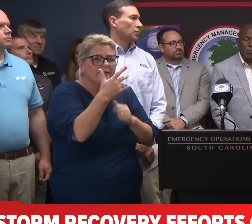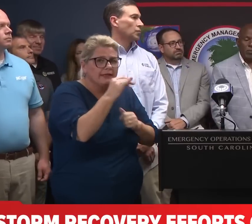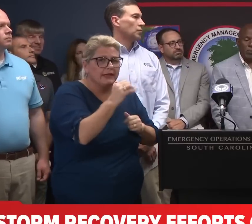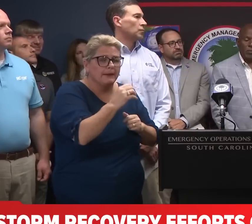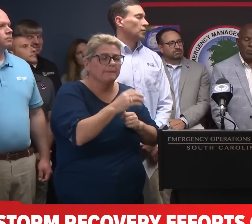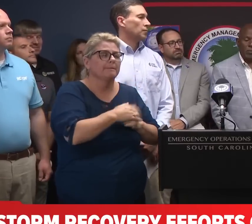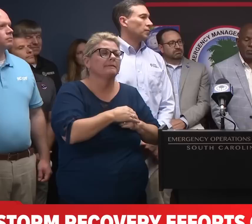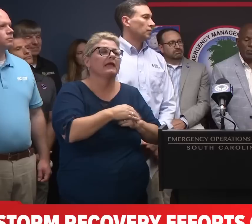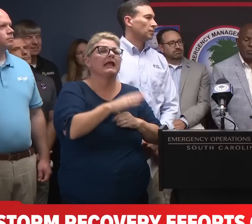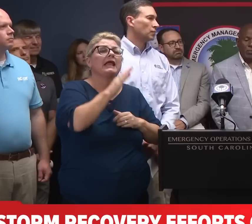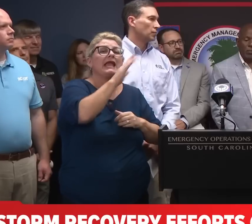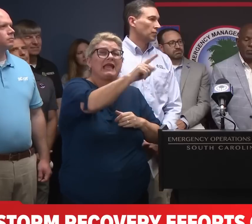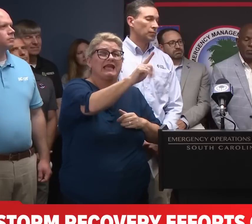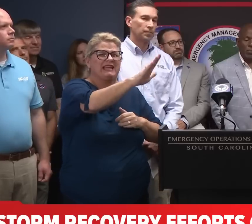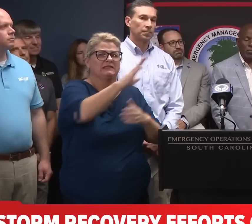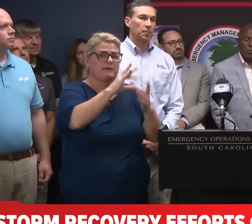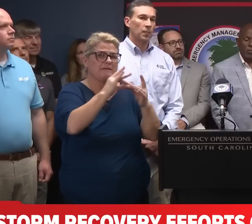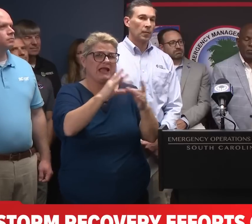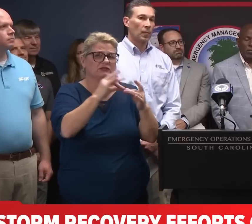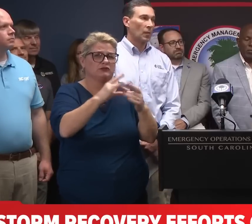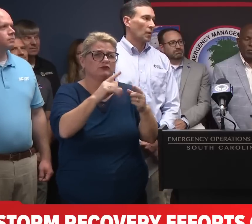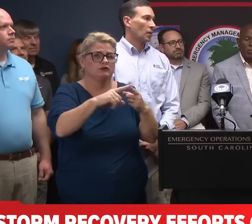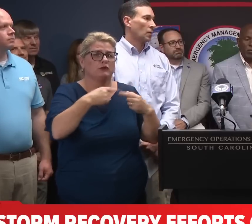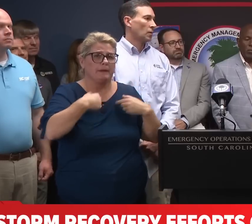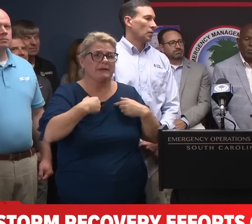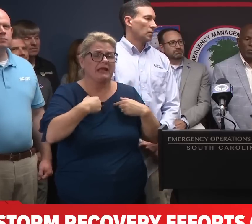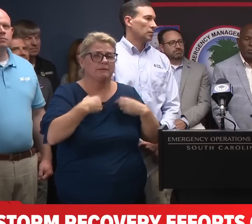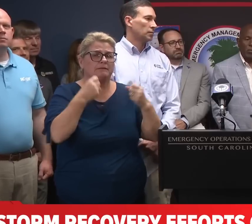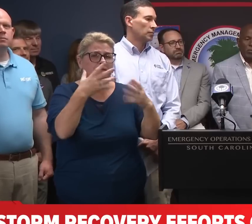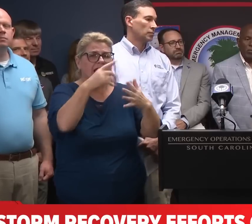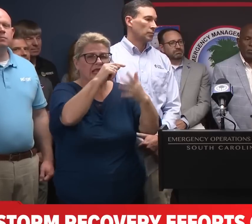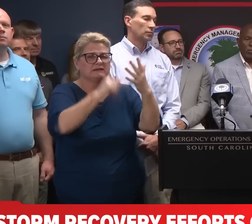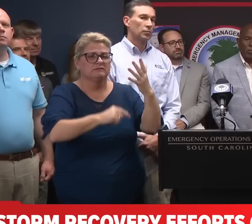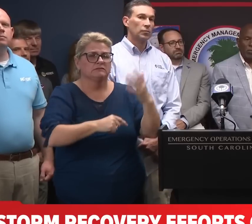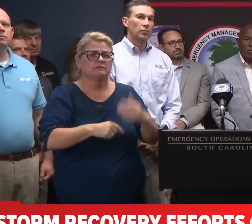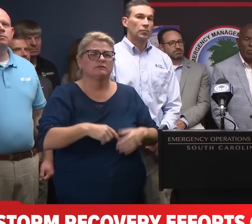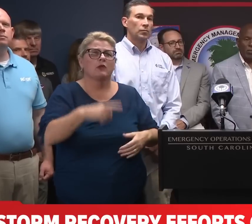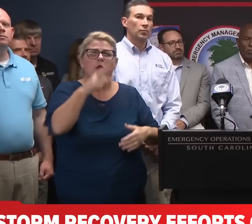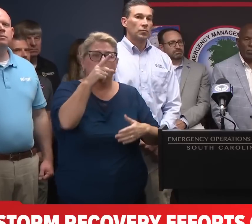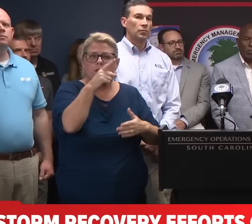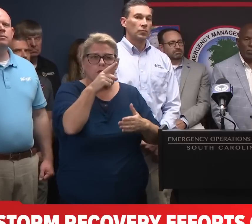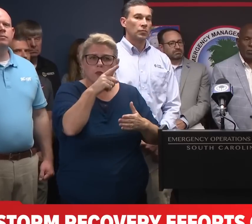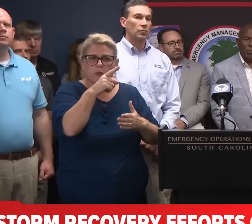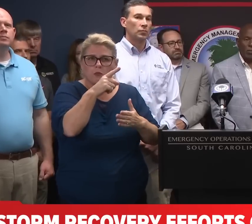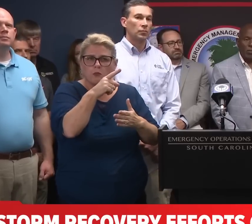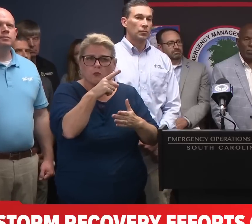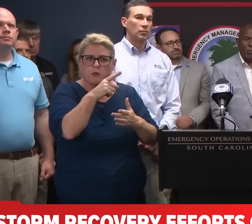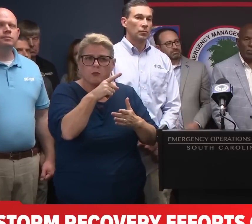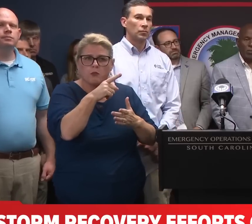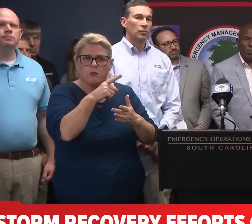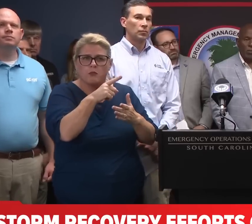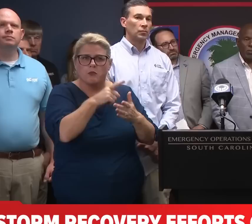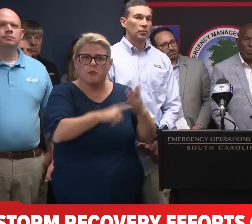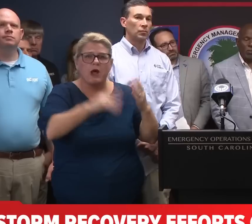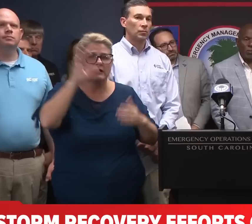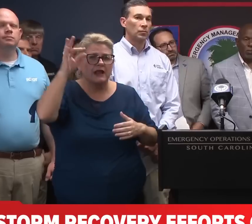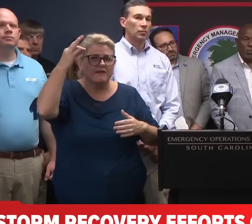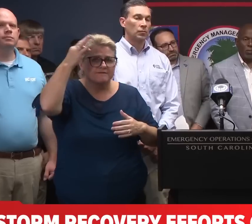his message was one of a number. OK. And what specifically um are the feds providing